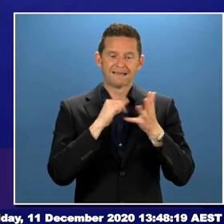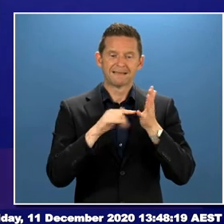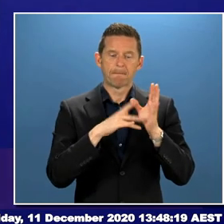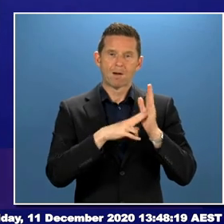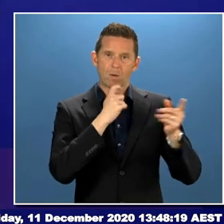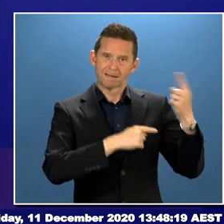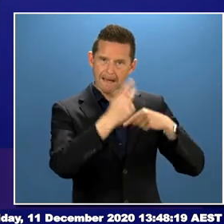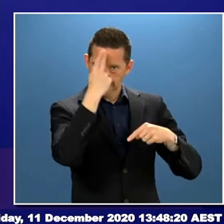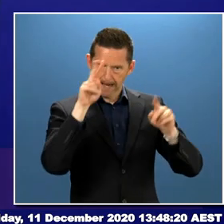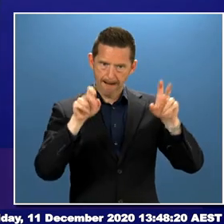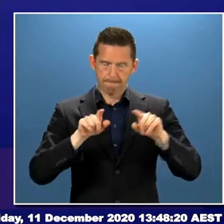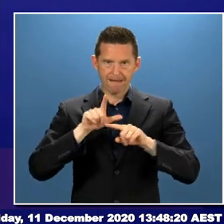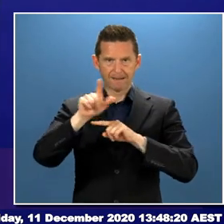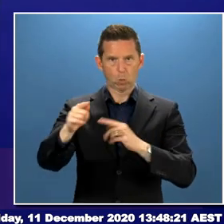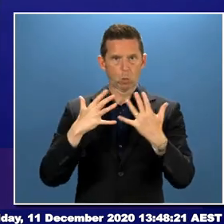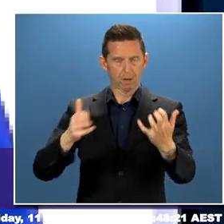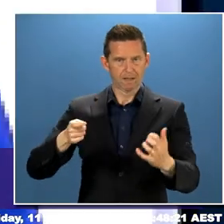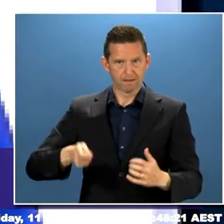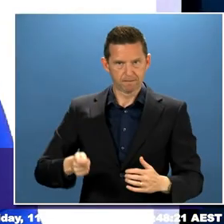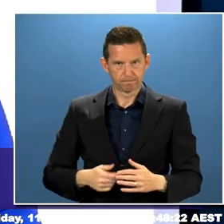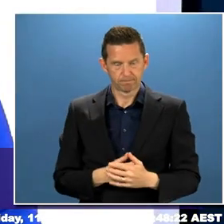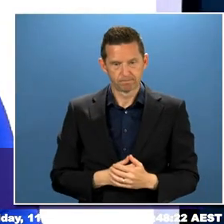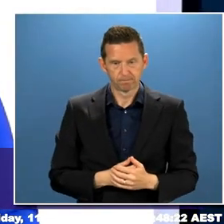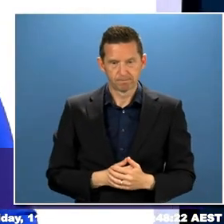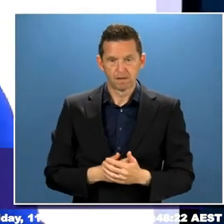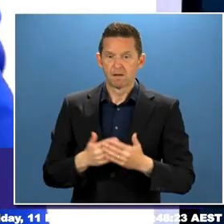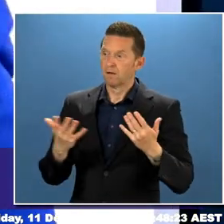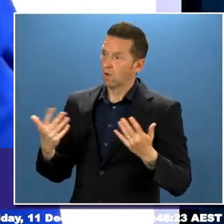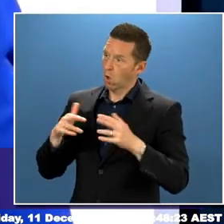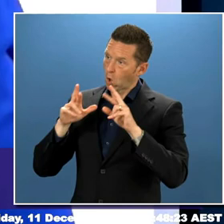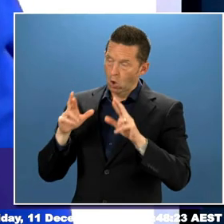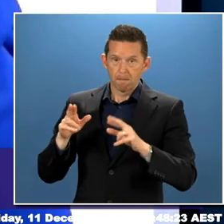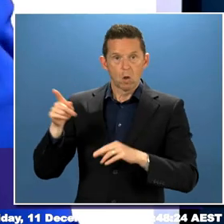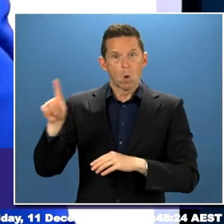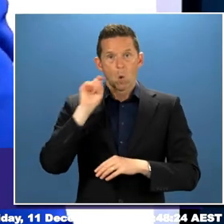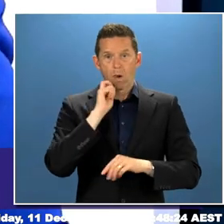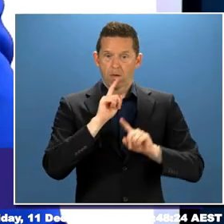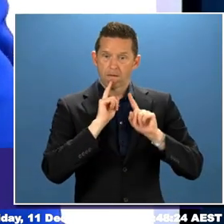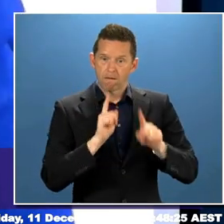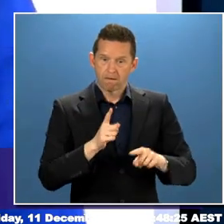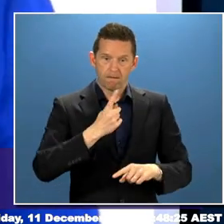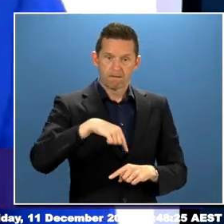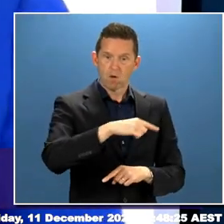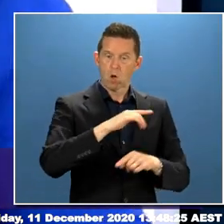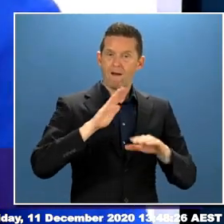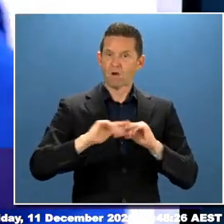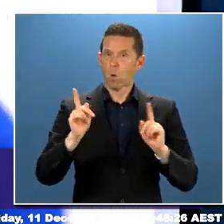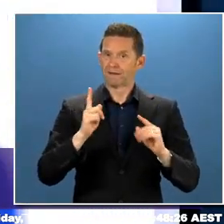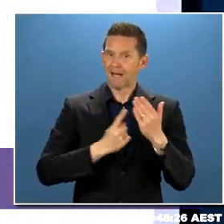First of all, I'm hoping that you are going to give me and Ms Zerner and Ms Fraser some directions about what will happen next week. Oh, yes, I am!